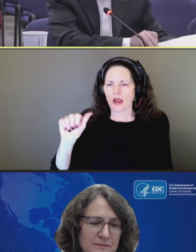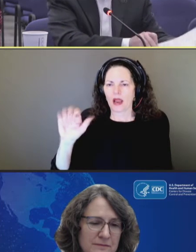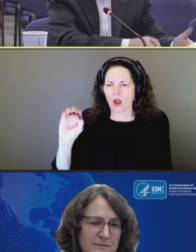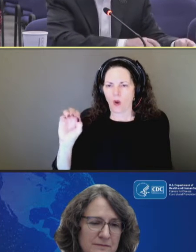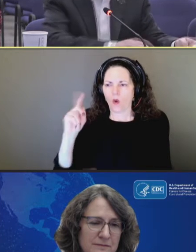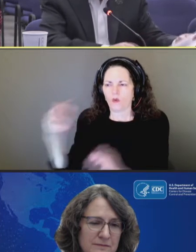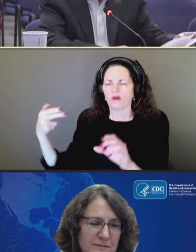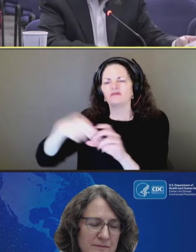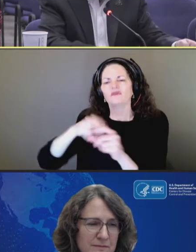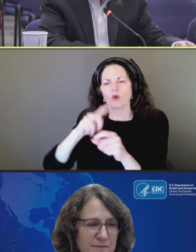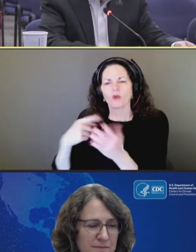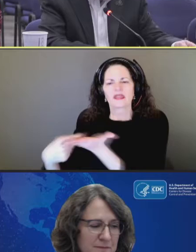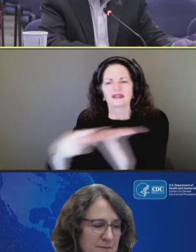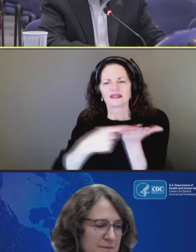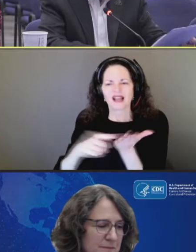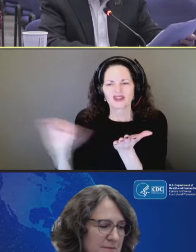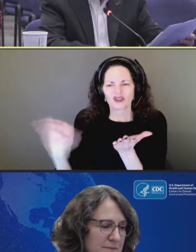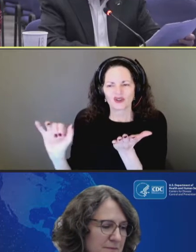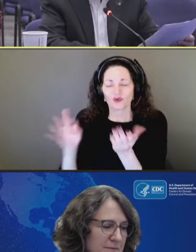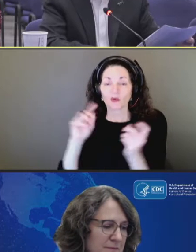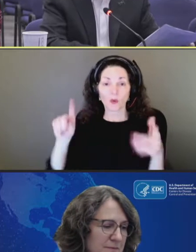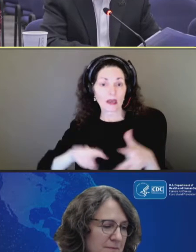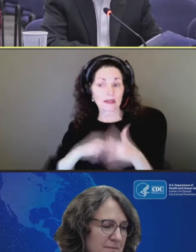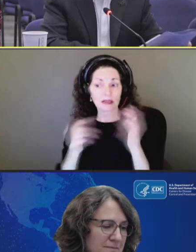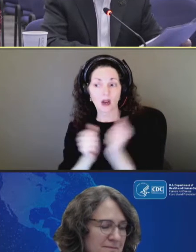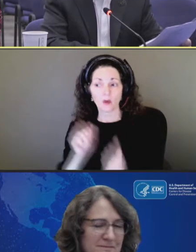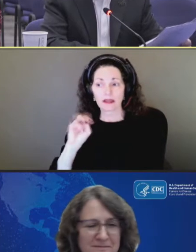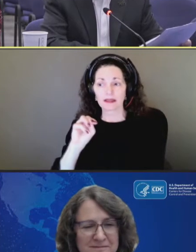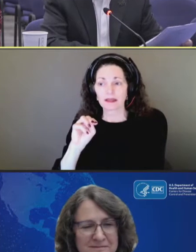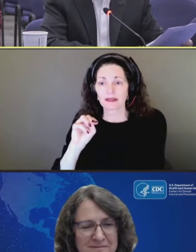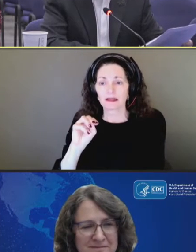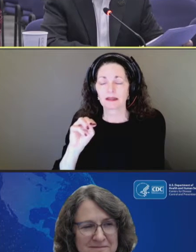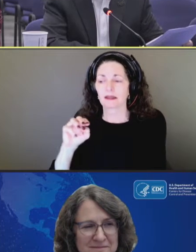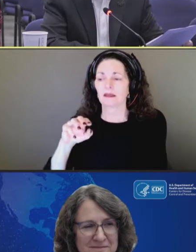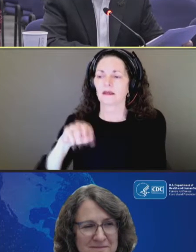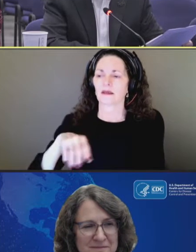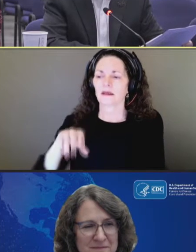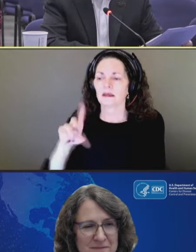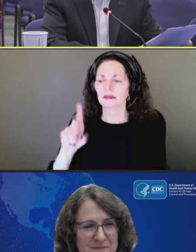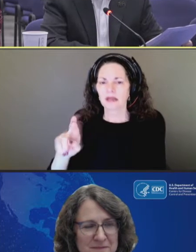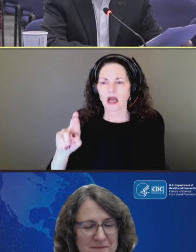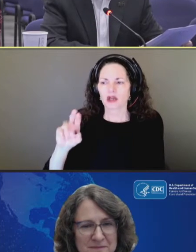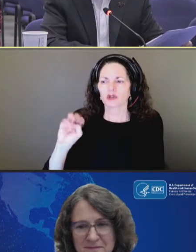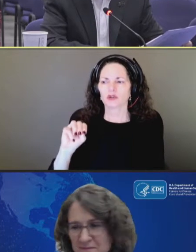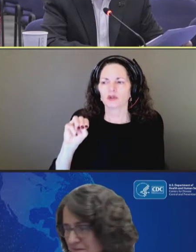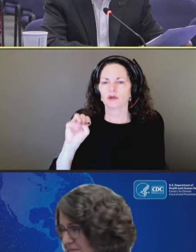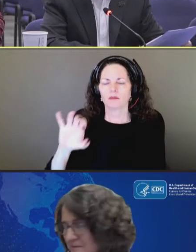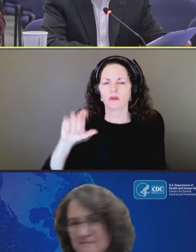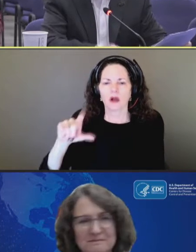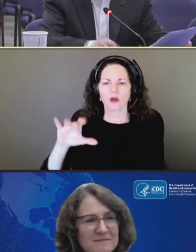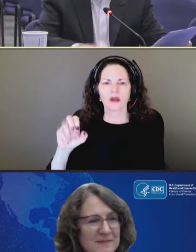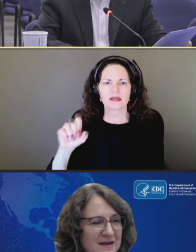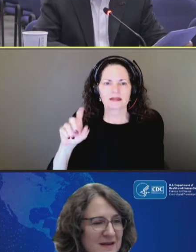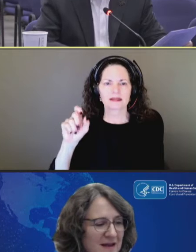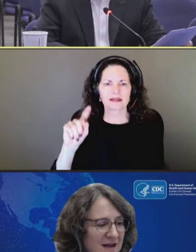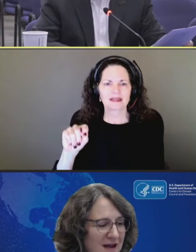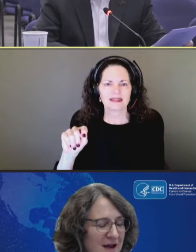I'd like to start with Dr. Mcquiston. Your slides are up and you have the floor.